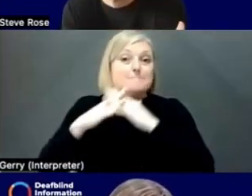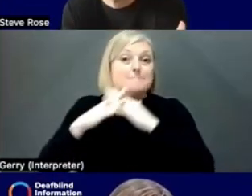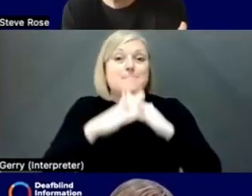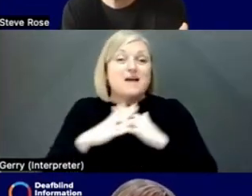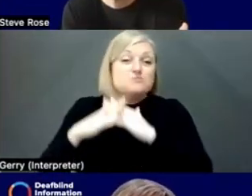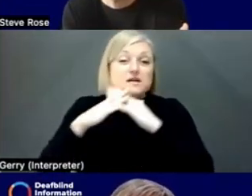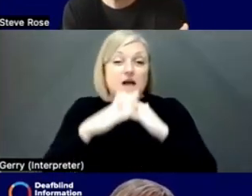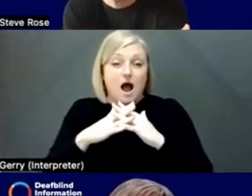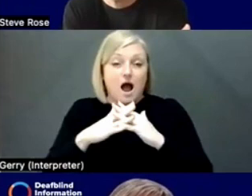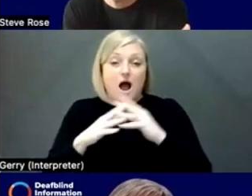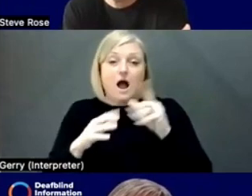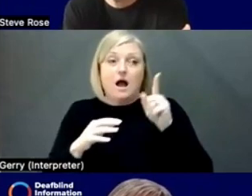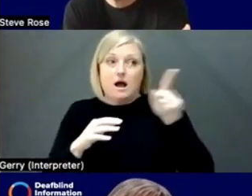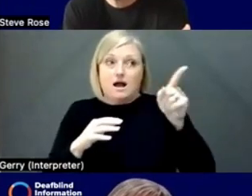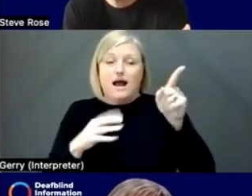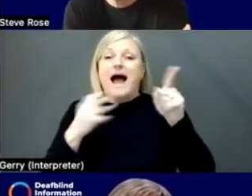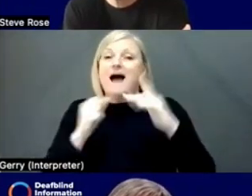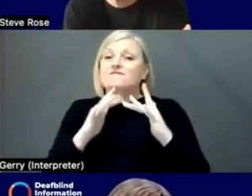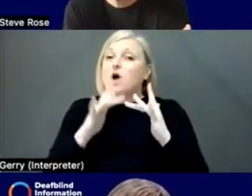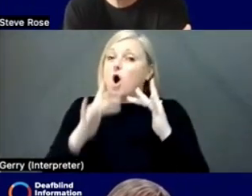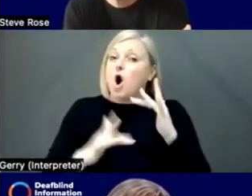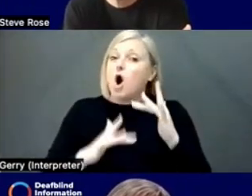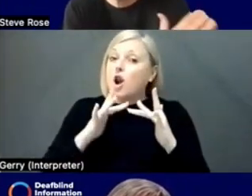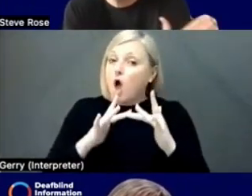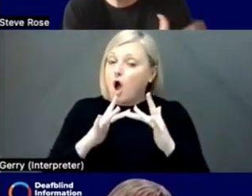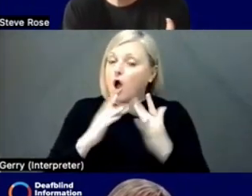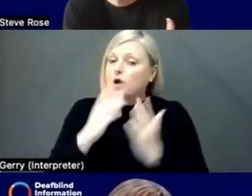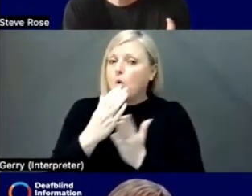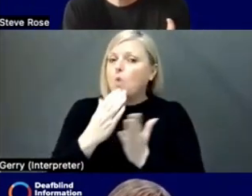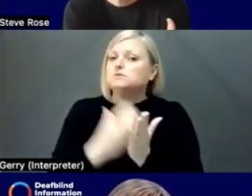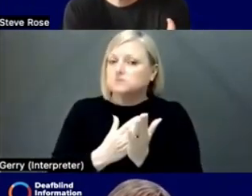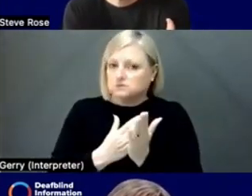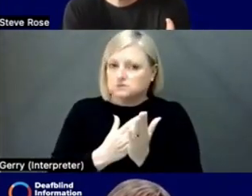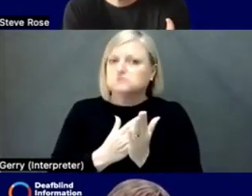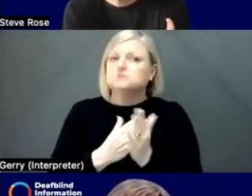I think in America there's an online intervenor training course but I think it's very focussed to